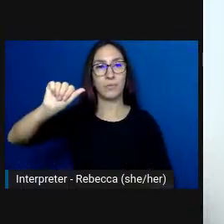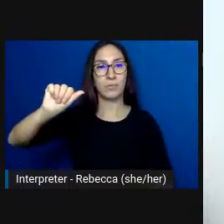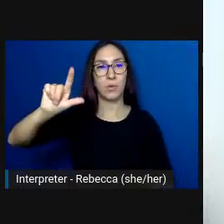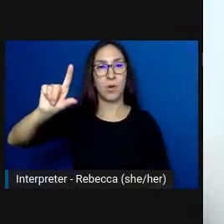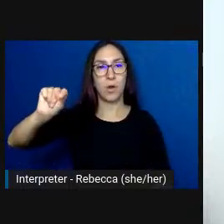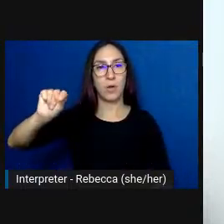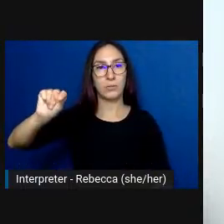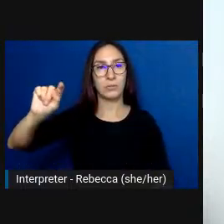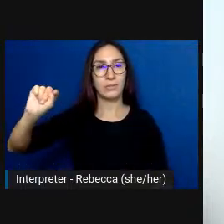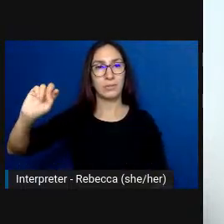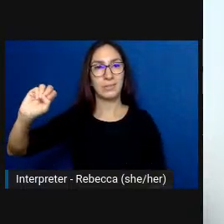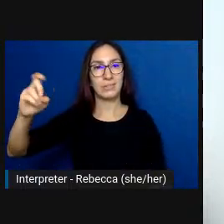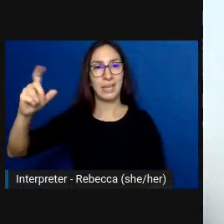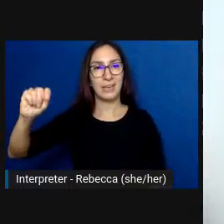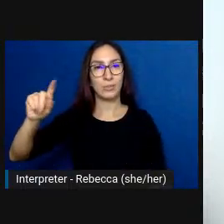In the editing section, there will be a box labeled ALT TEXT